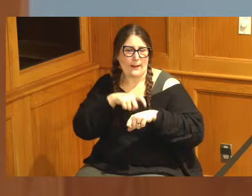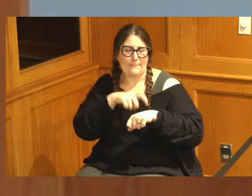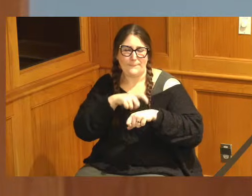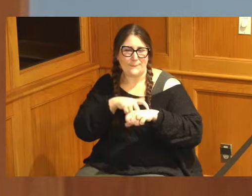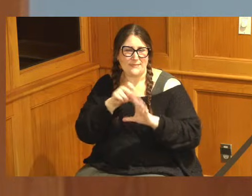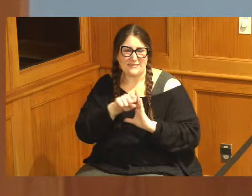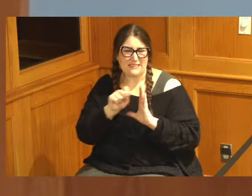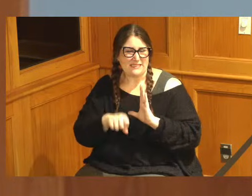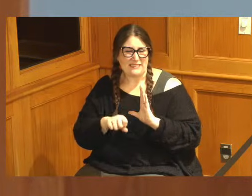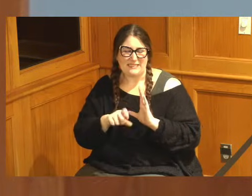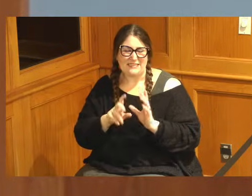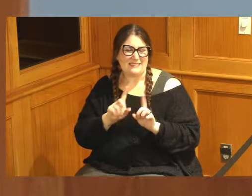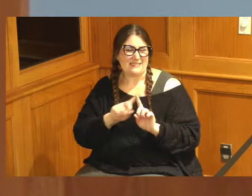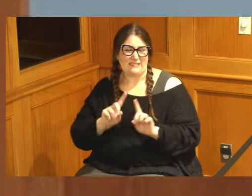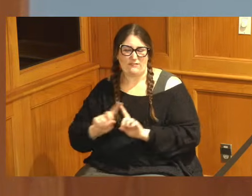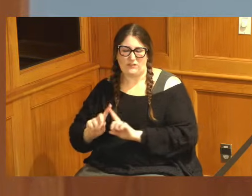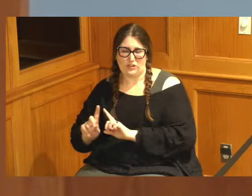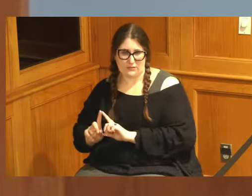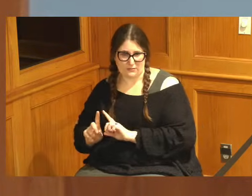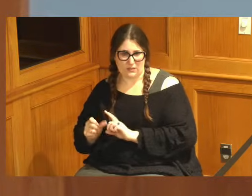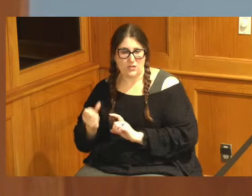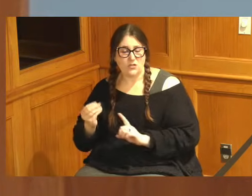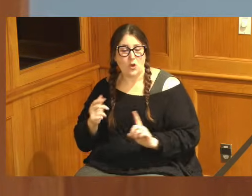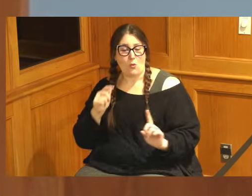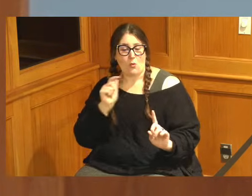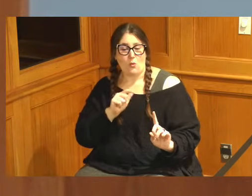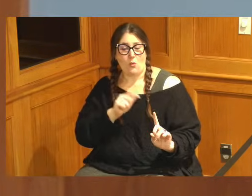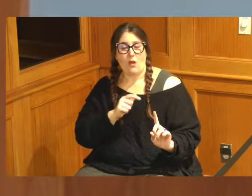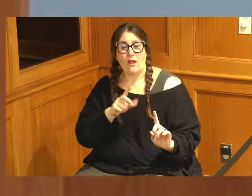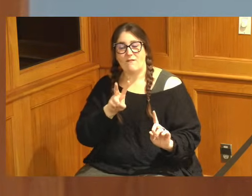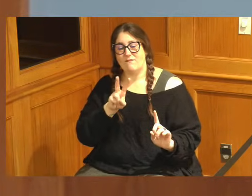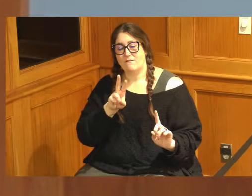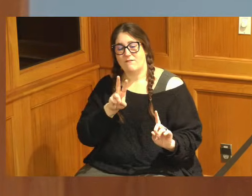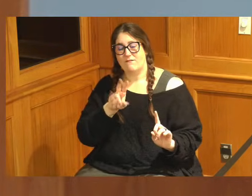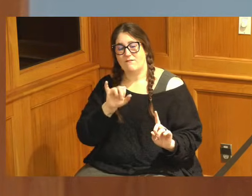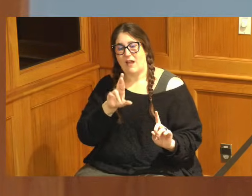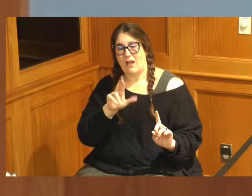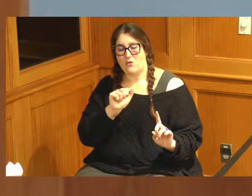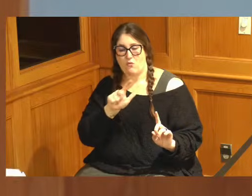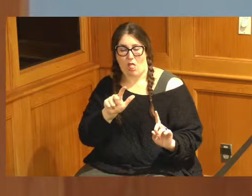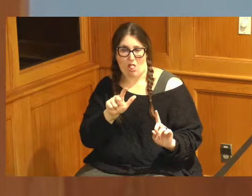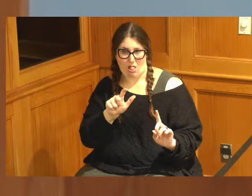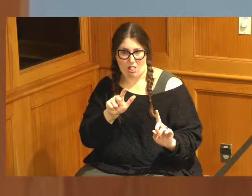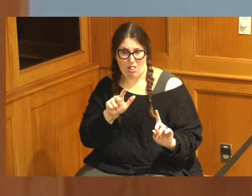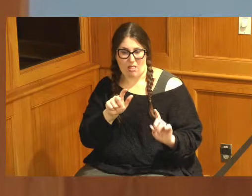that's circulating in our community is ver viral viral. I can't say the word. It spreads super easy